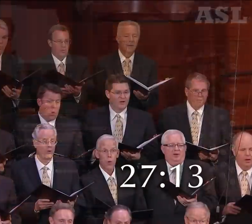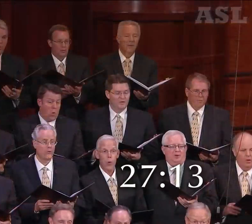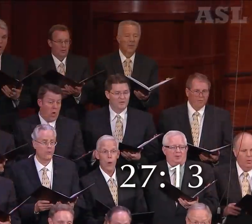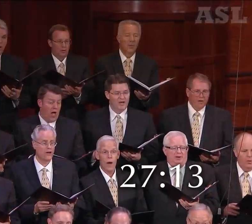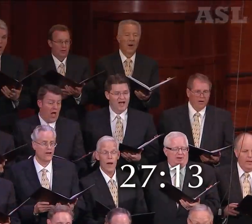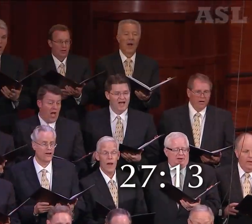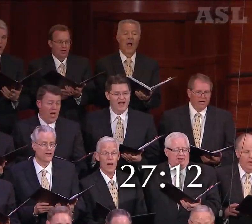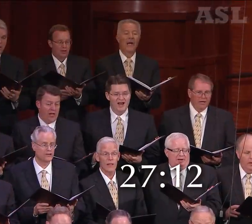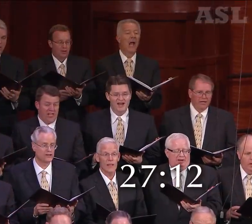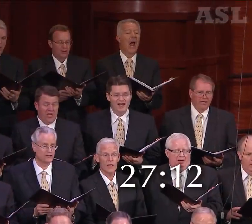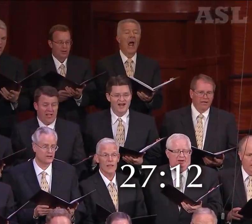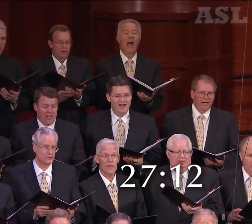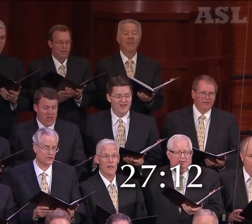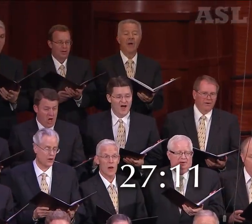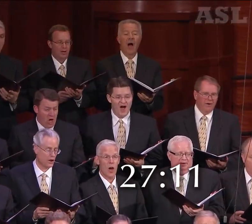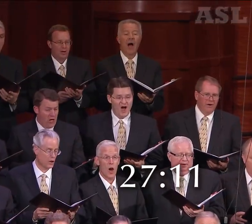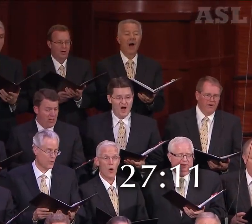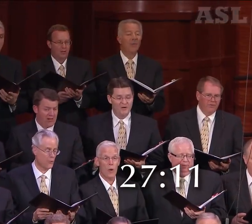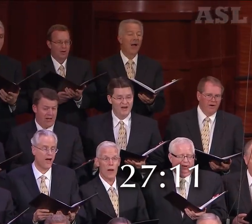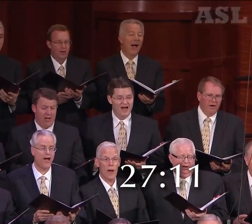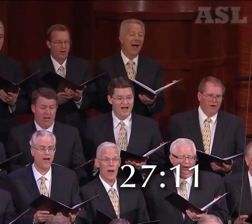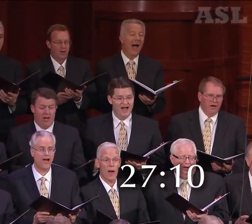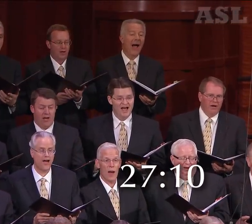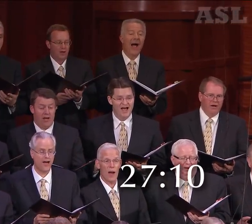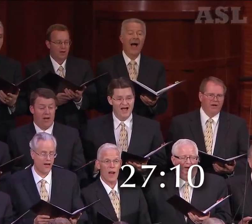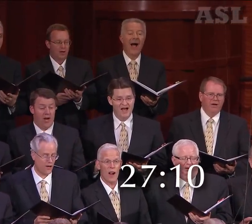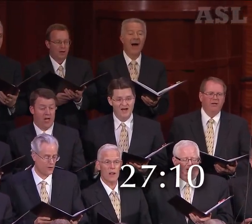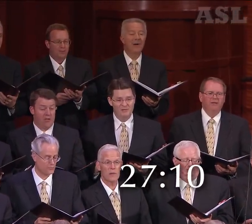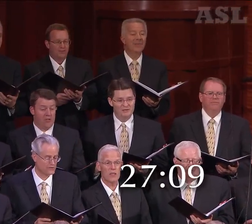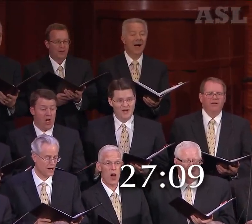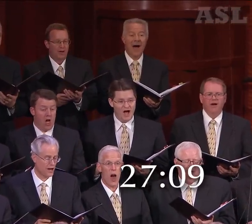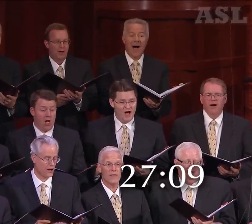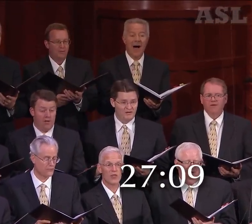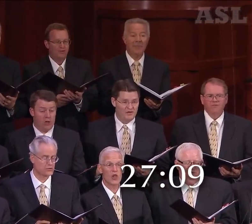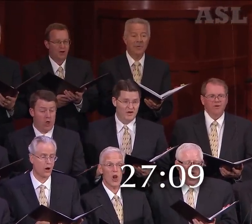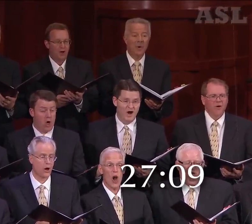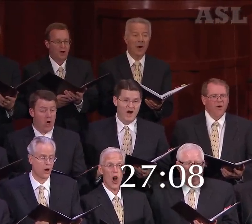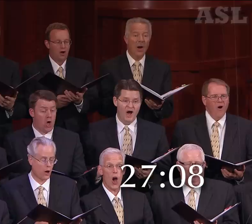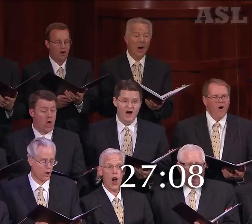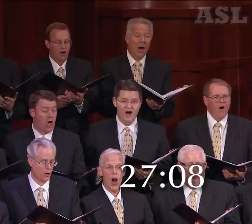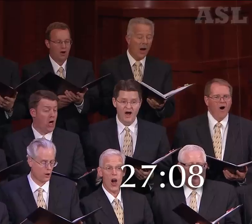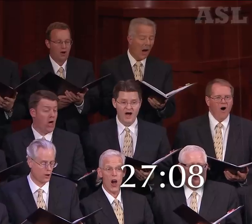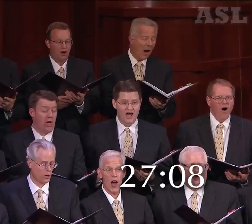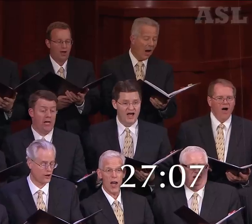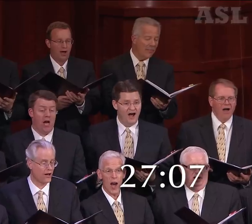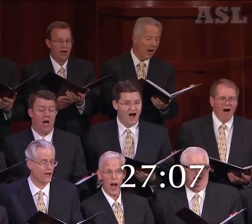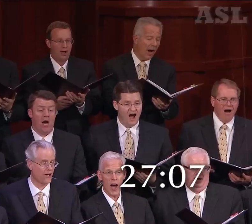OF LATTER-DAY SAINTS.